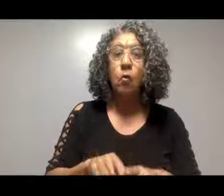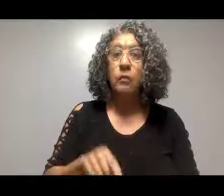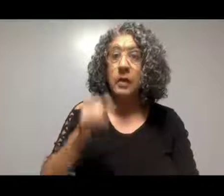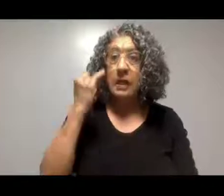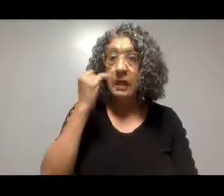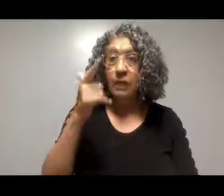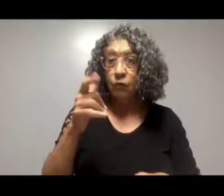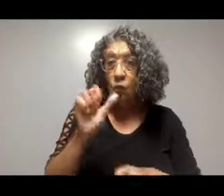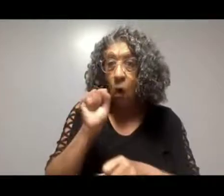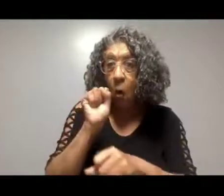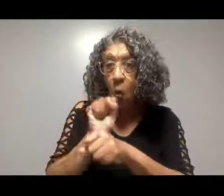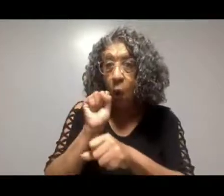Also,